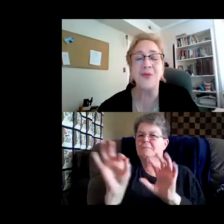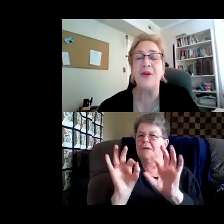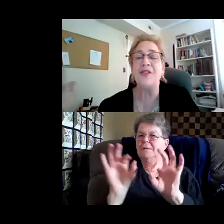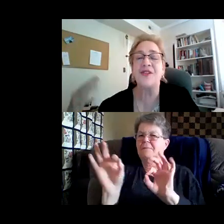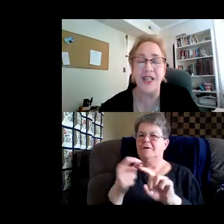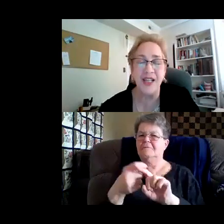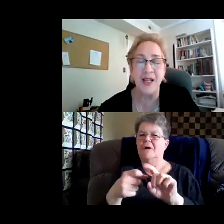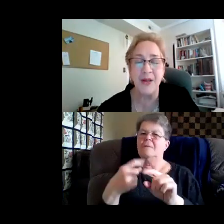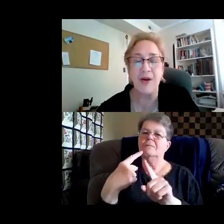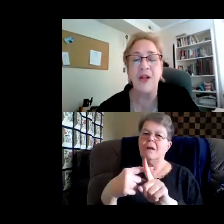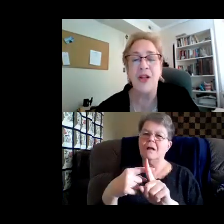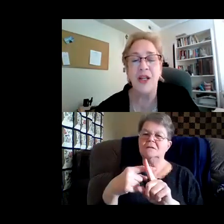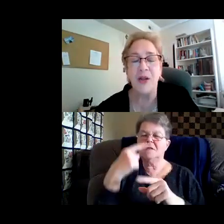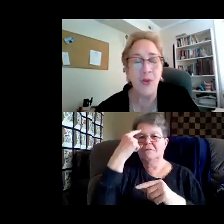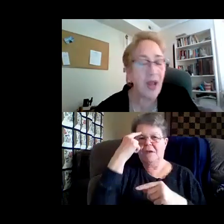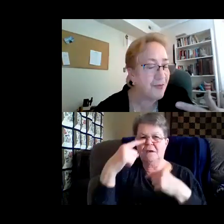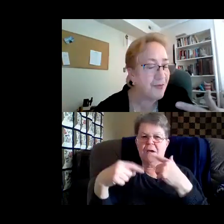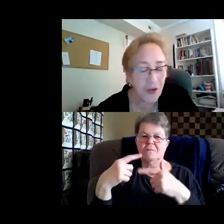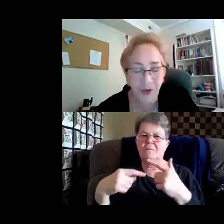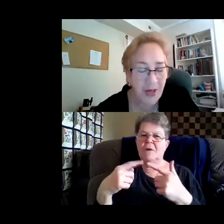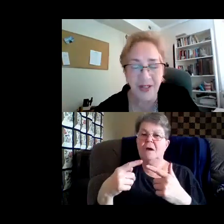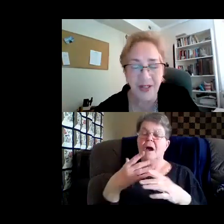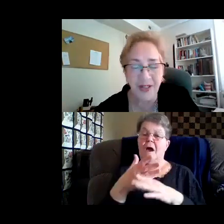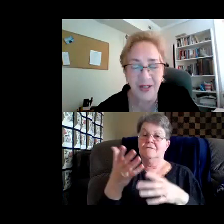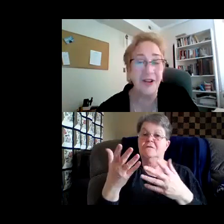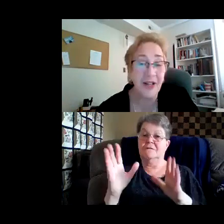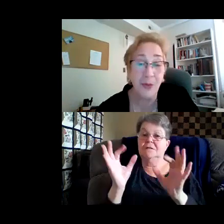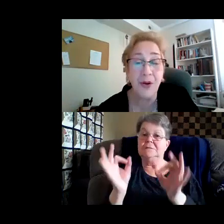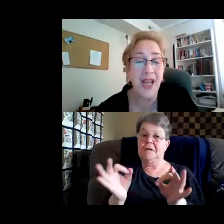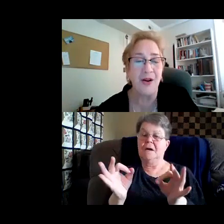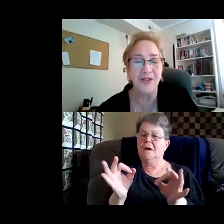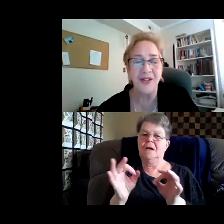as well as thinking about after you've made a decision, how did that work out?